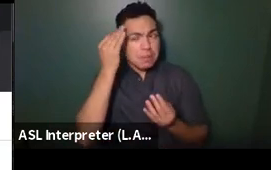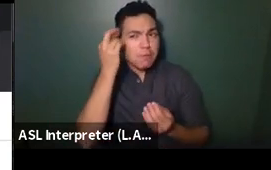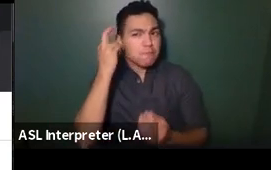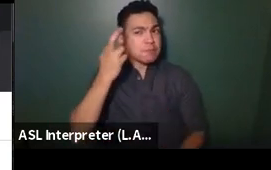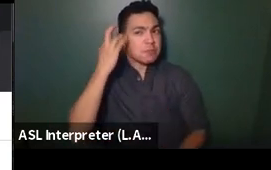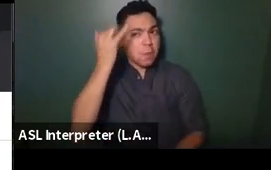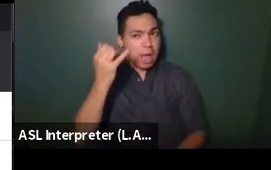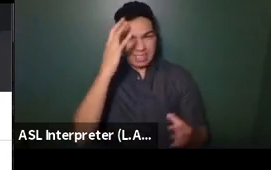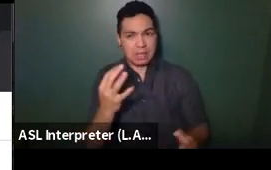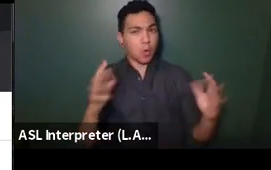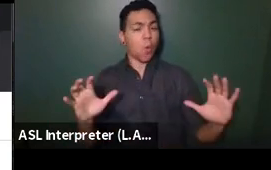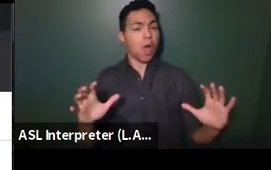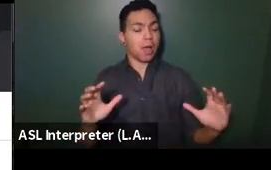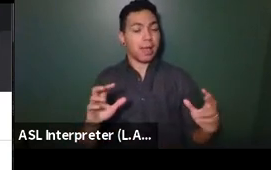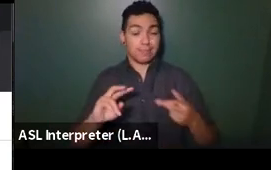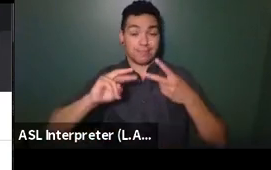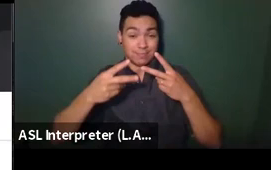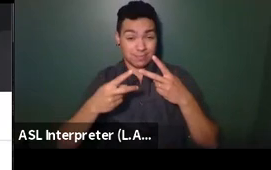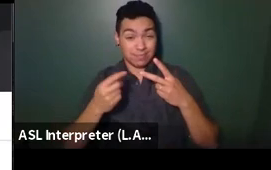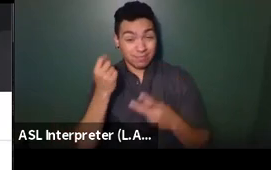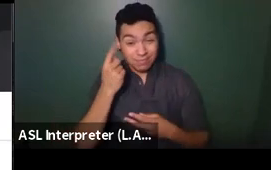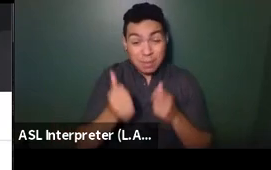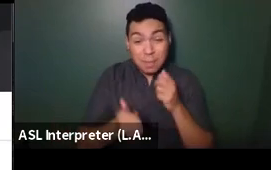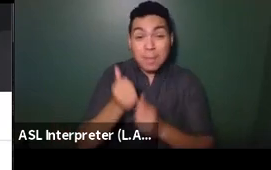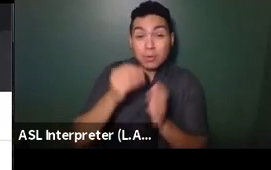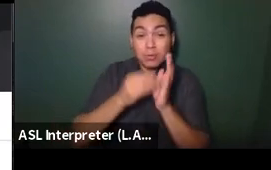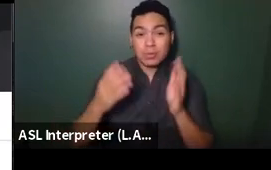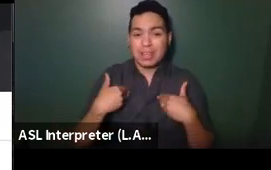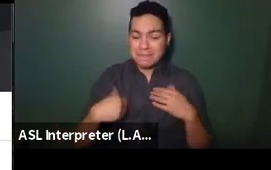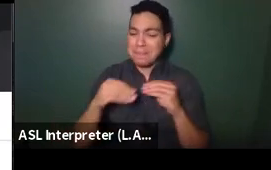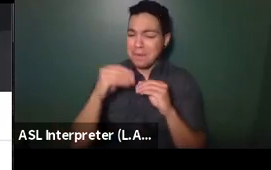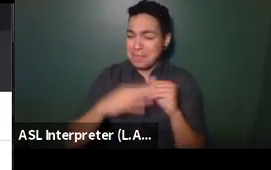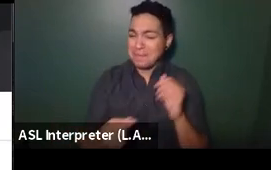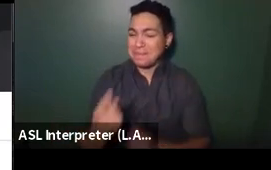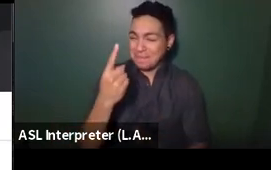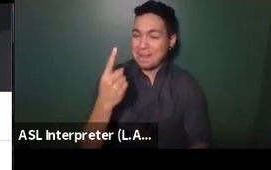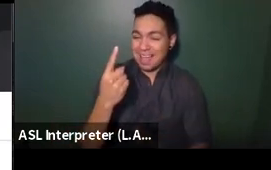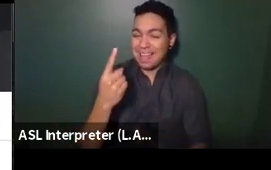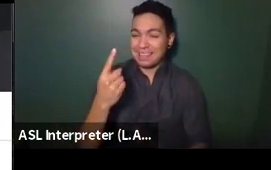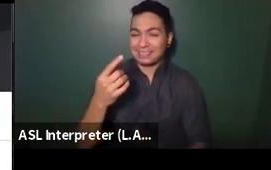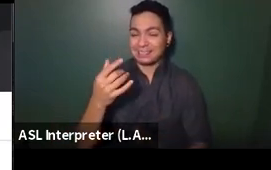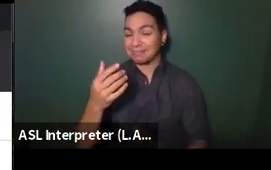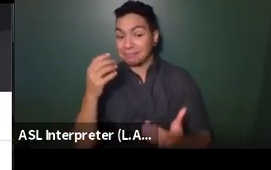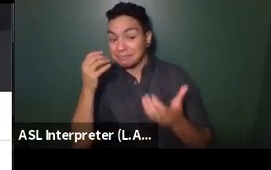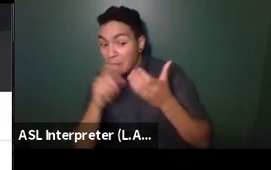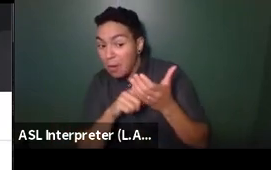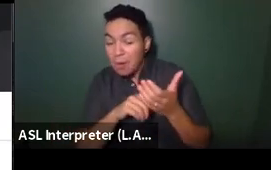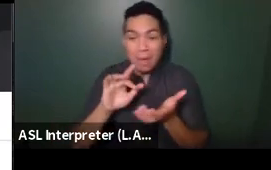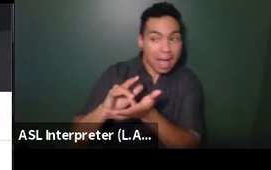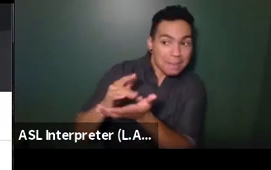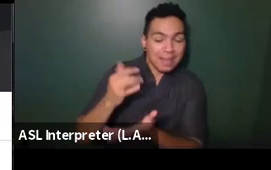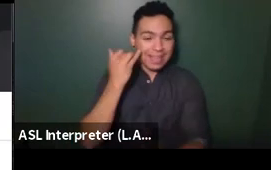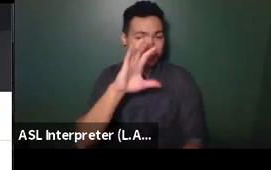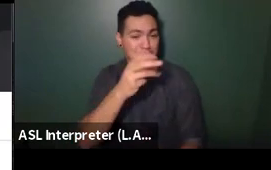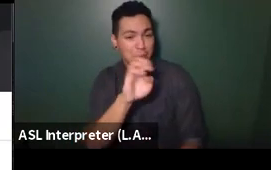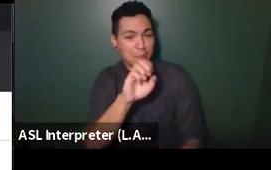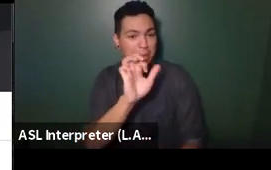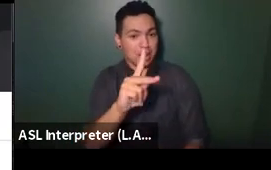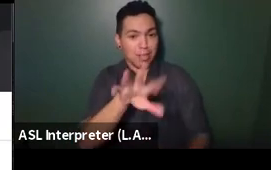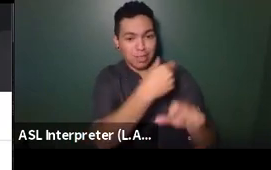Katherine Livick - ESD 112: And number ,two understand that most of your students have more than one device available and even if their Chromebook is locked down, they can still go look at other stuff.